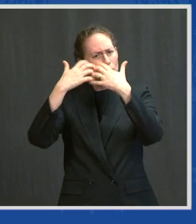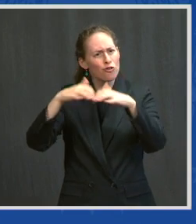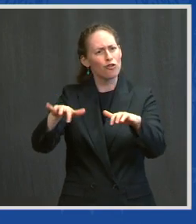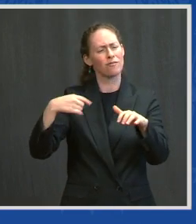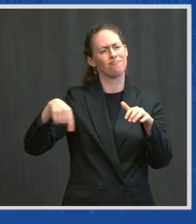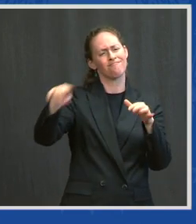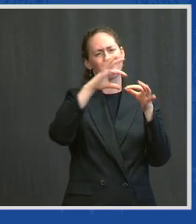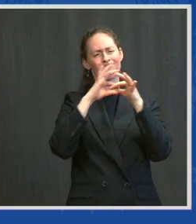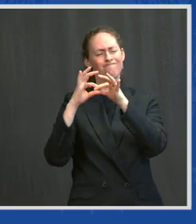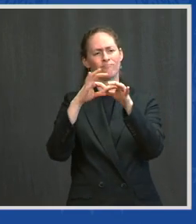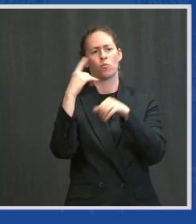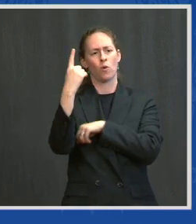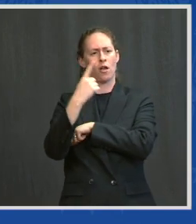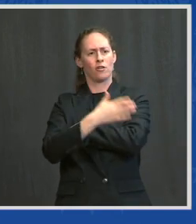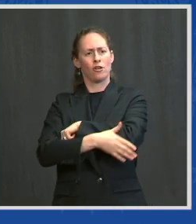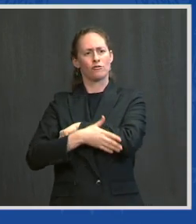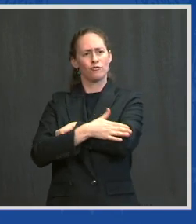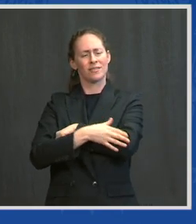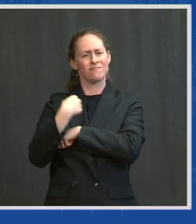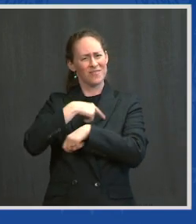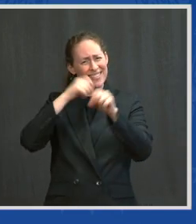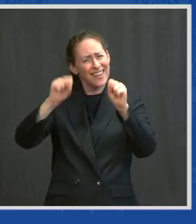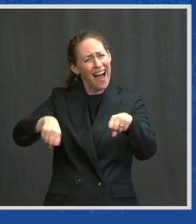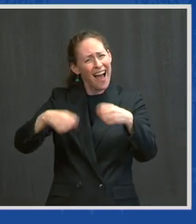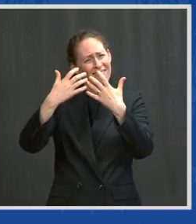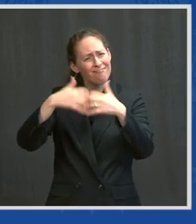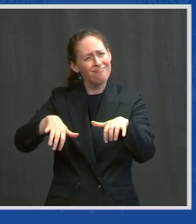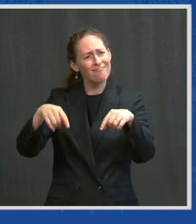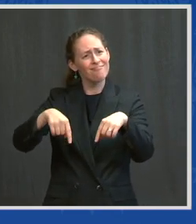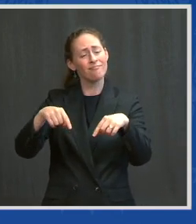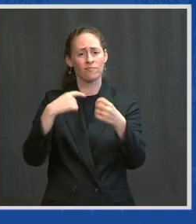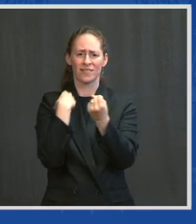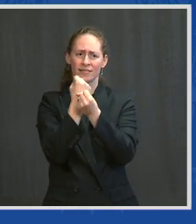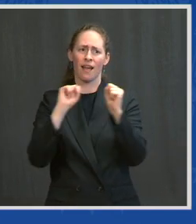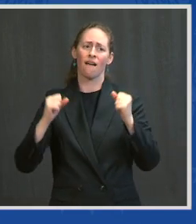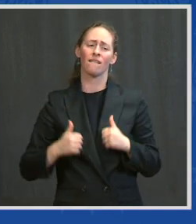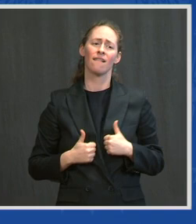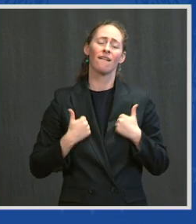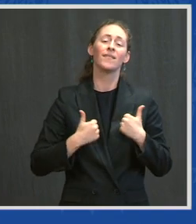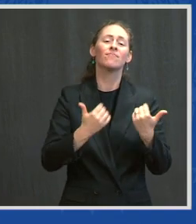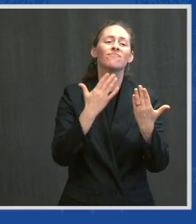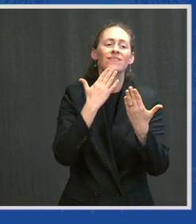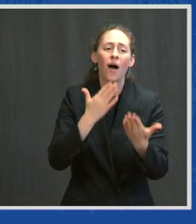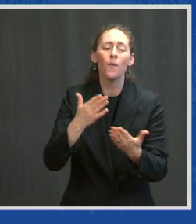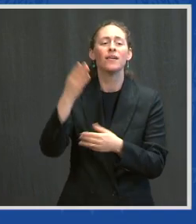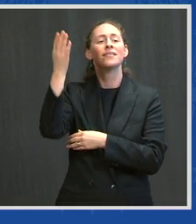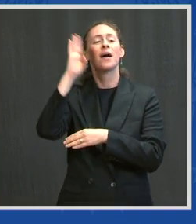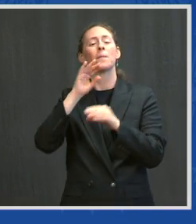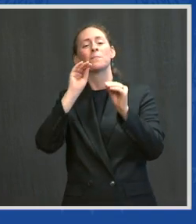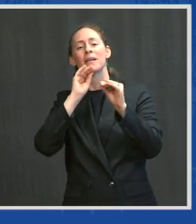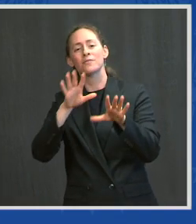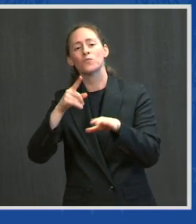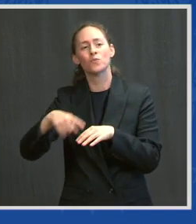We can do this and save lives. So, thank you. God bless you all. And may God protect our troops.